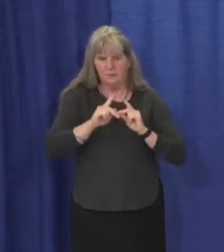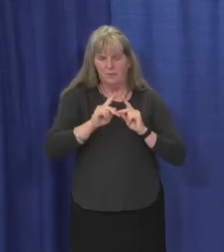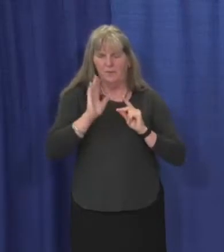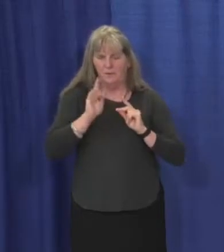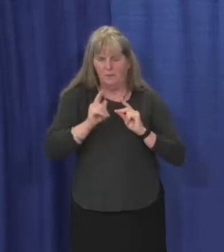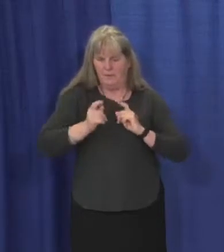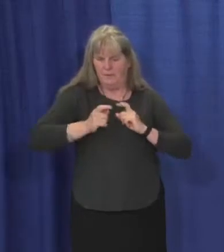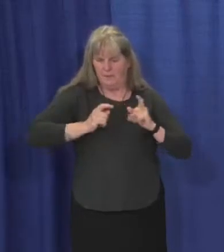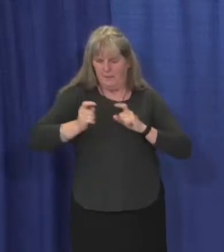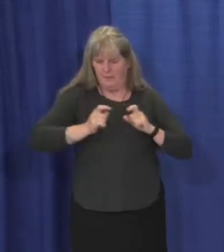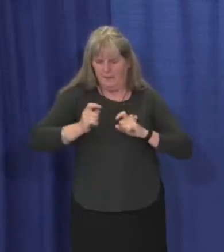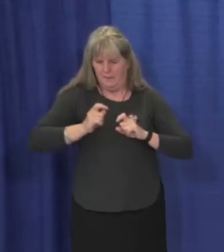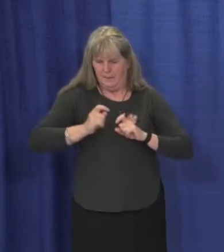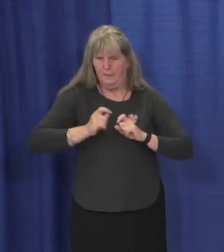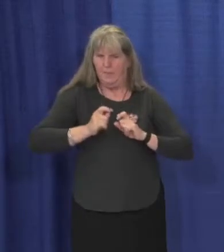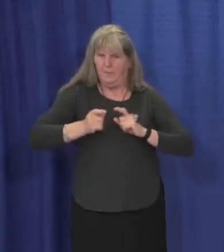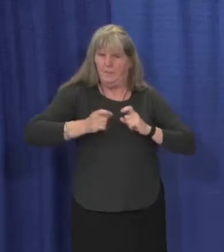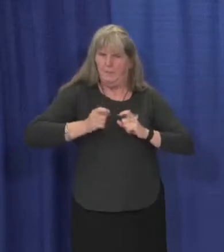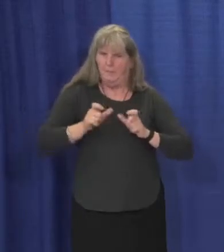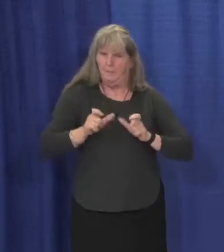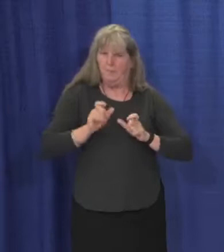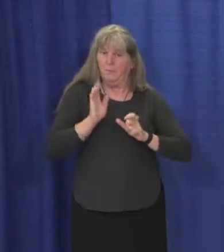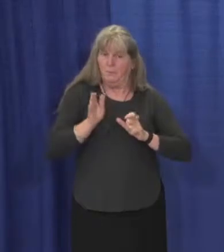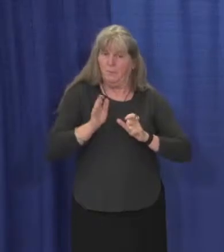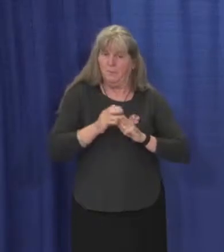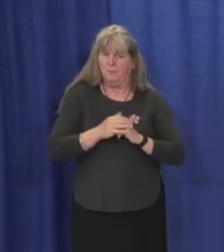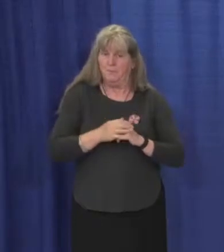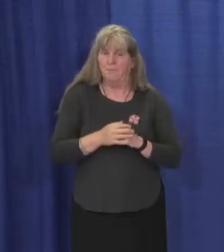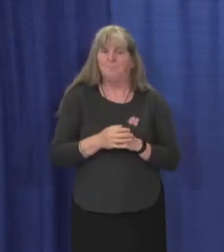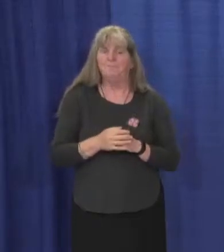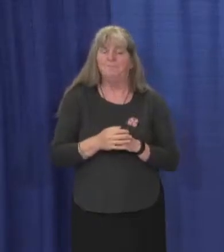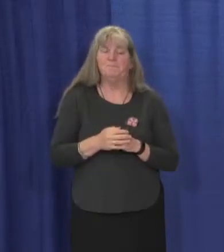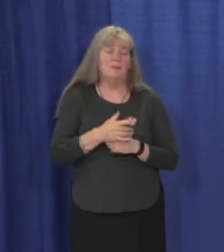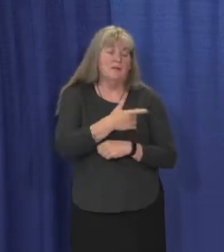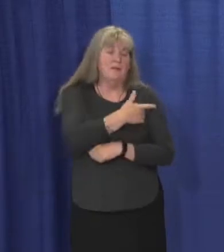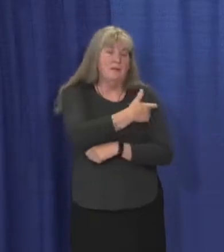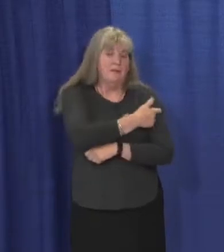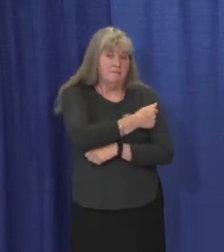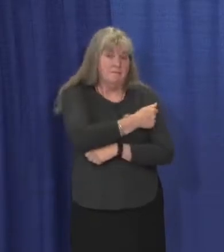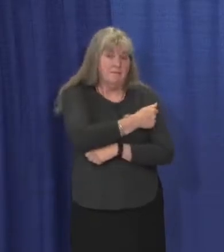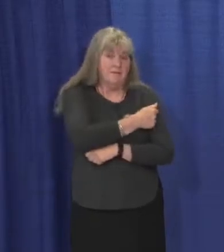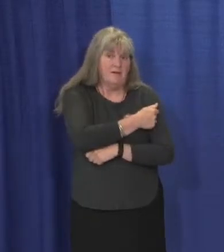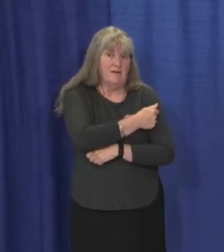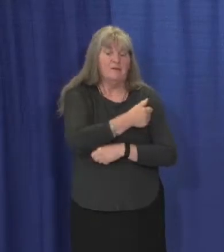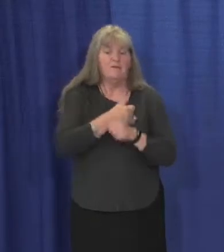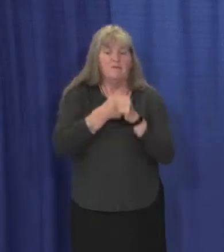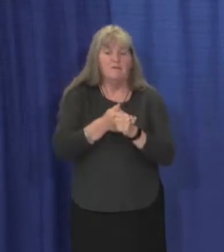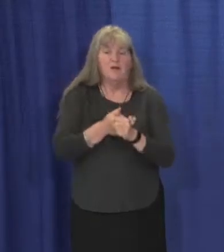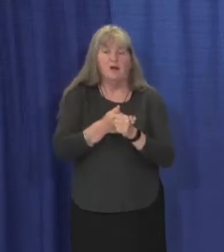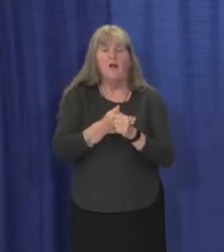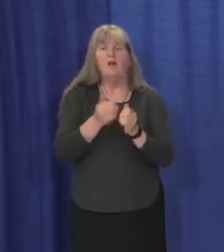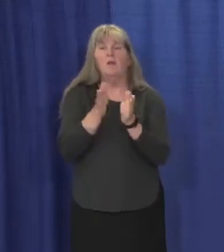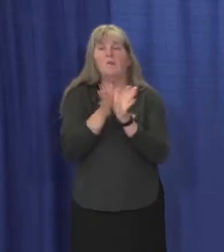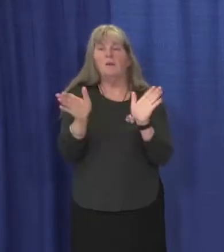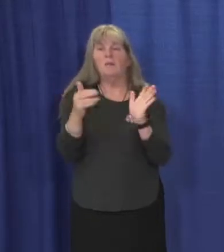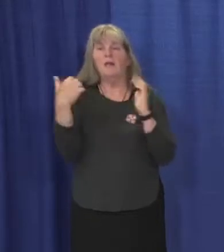together and gradually contained this wave. Vaccination and public health